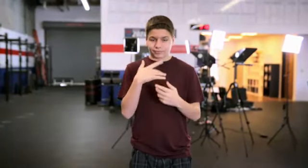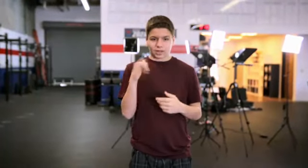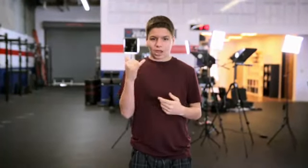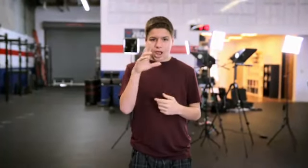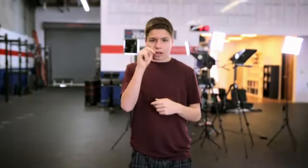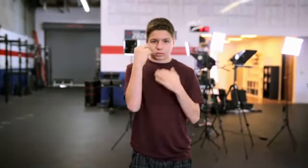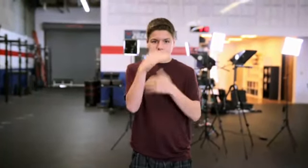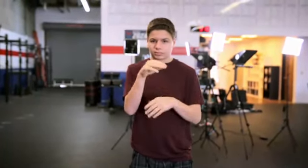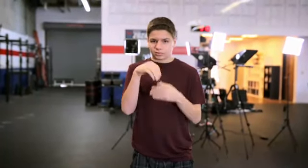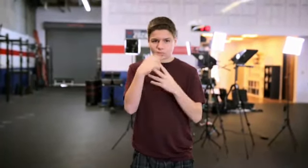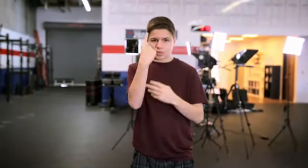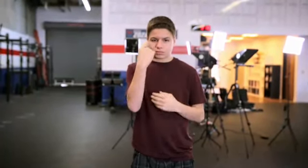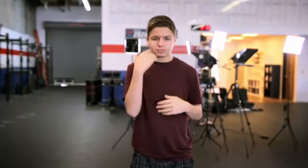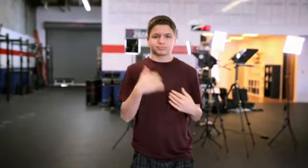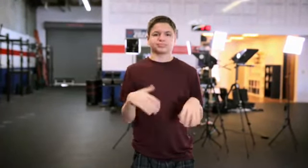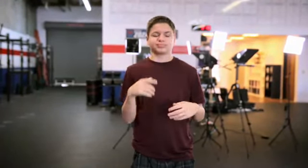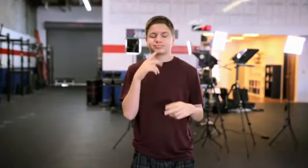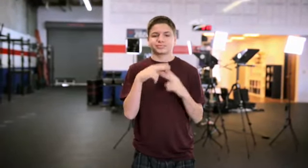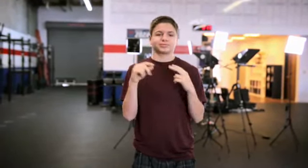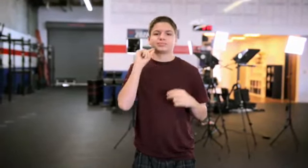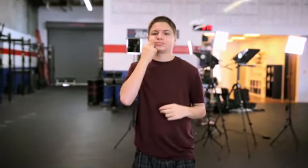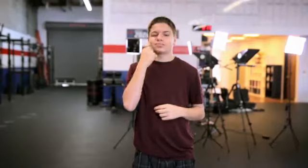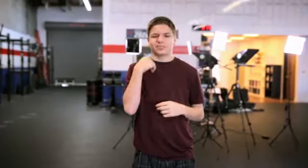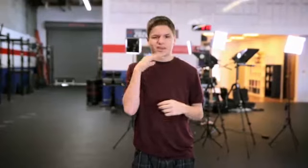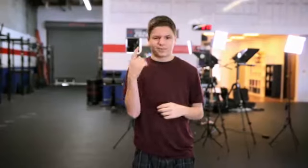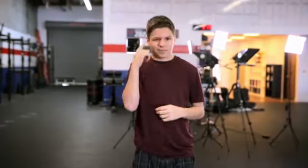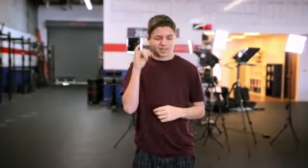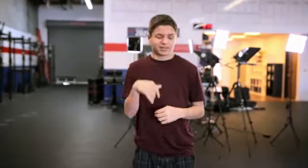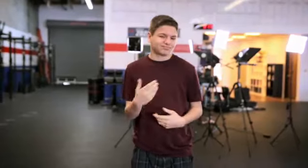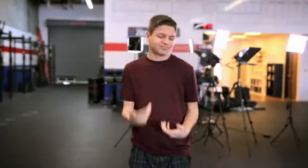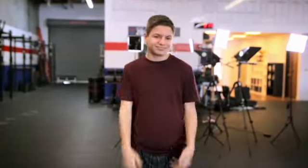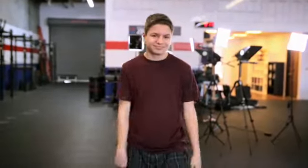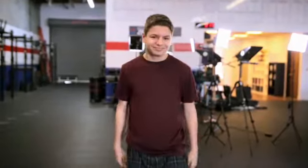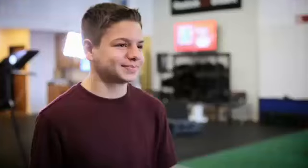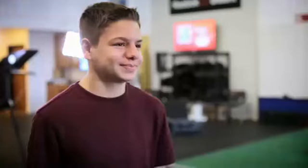But Gripbell has everything, and the possibilities are unlimited. It's very cool, and I think that's all.